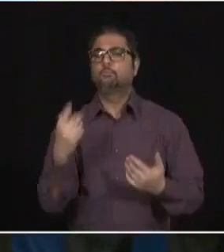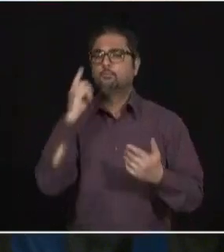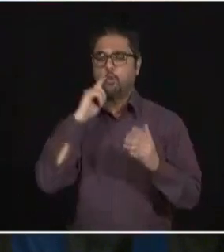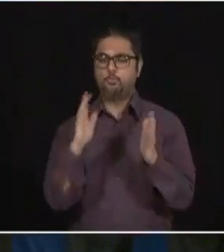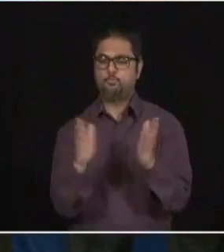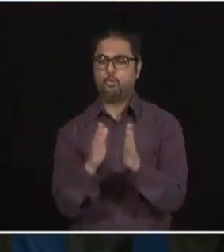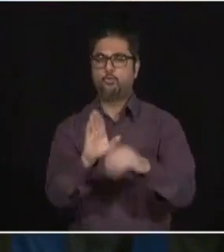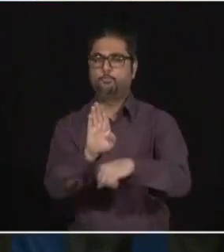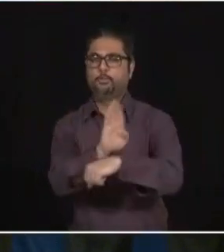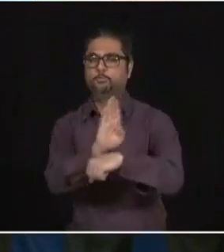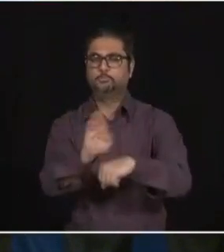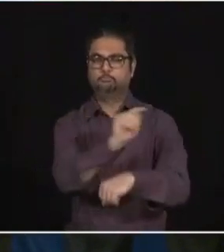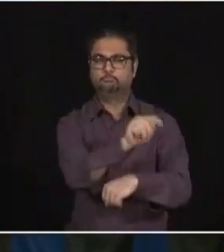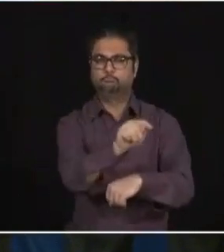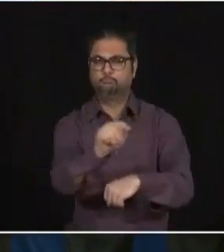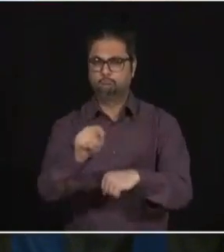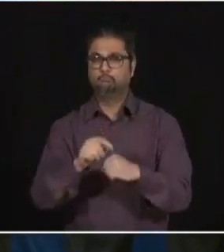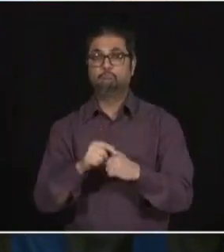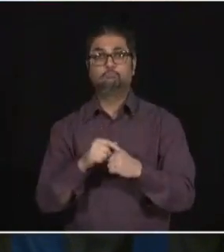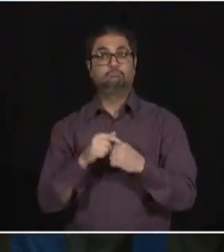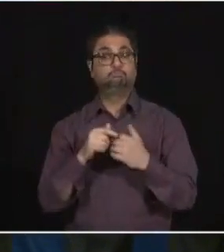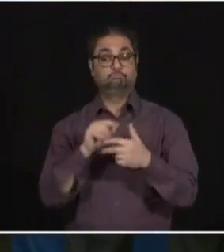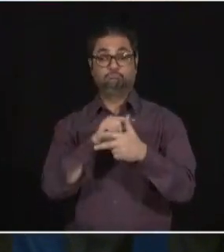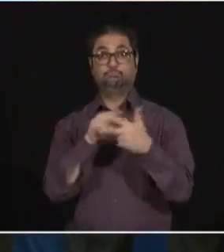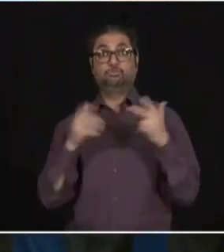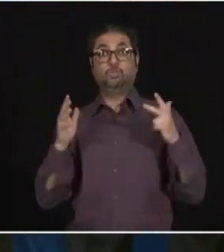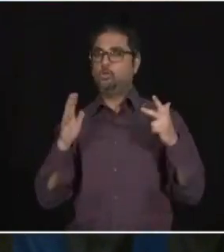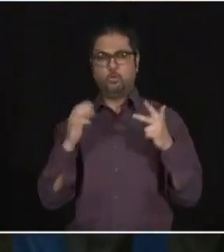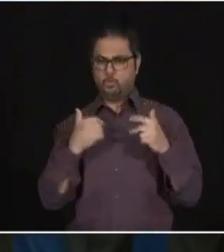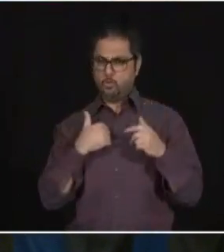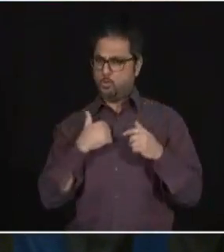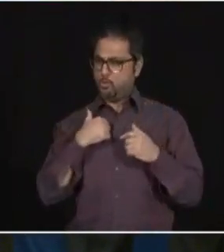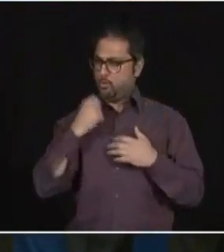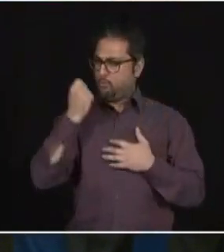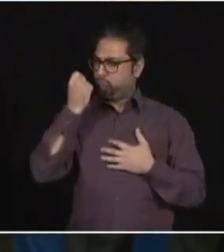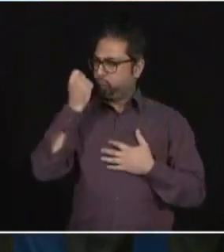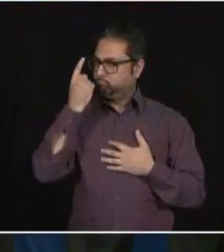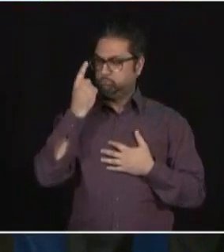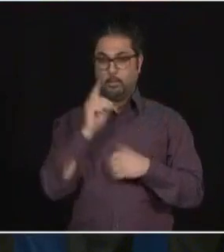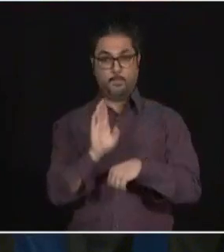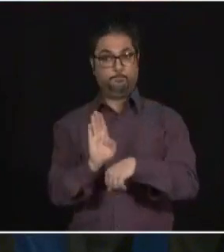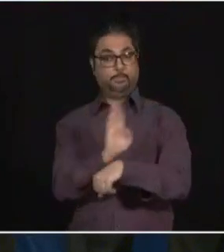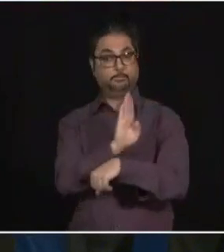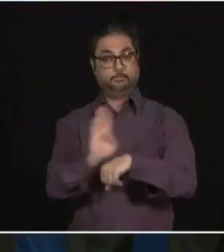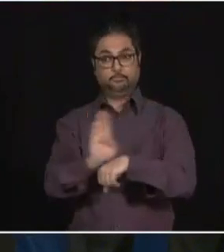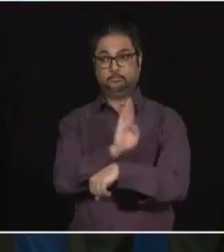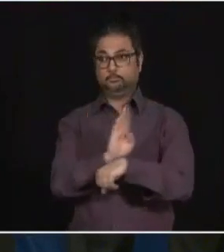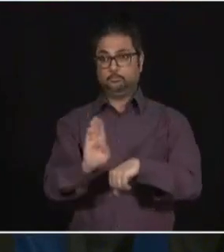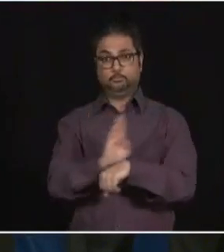doesn't stop. I understand. These small businesses hurting right now and they need our help.